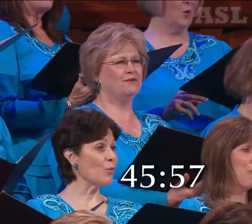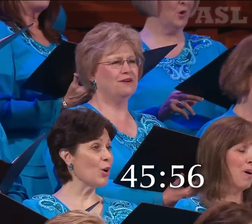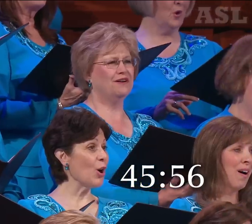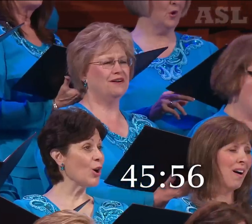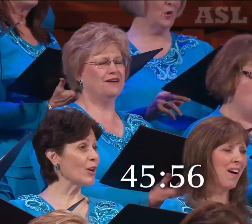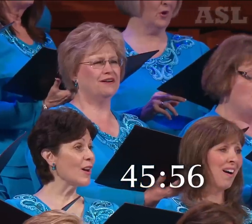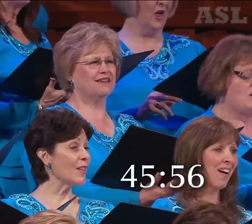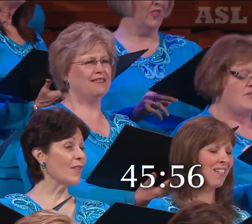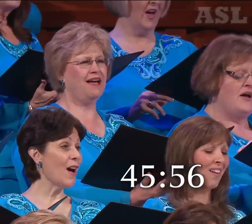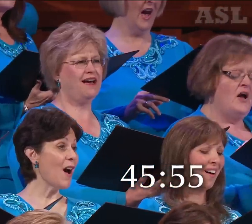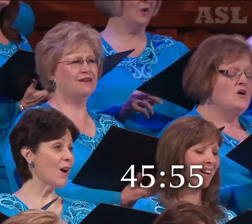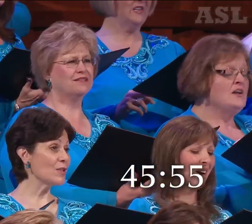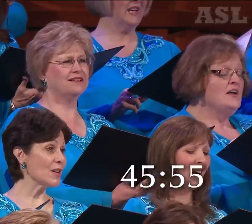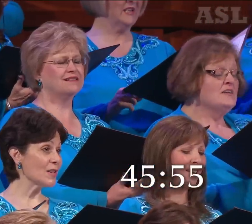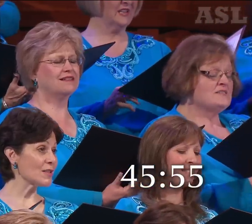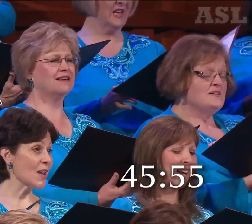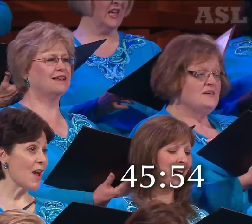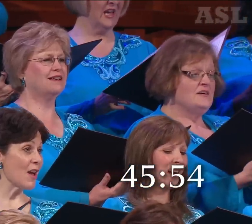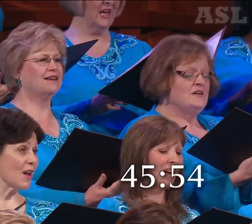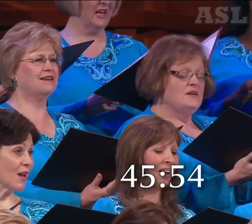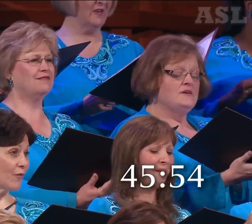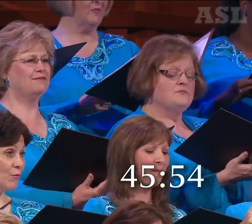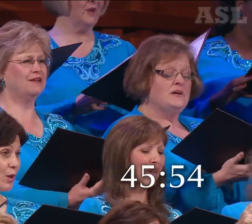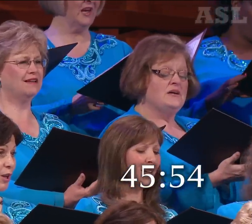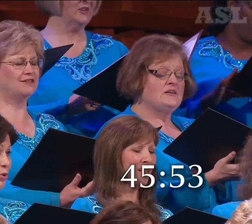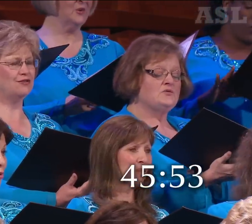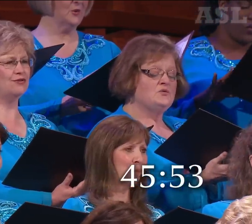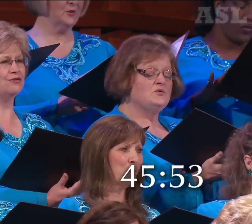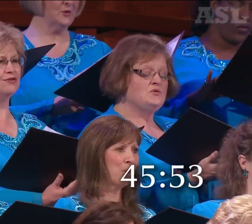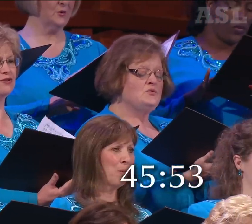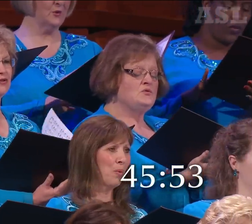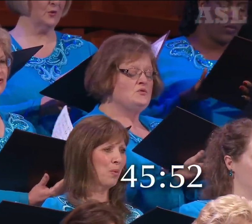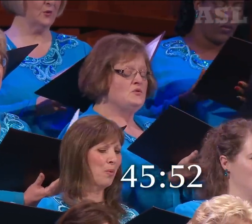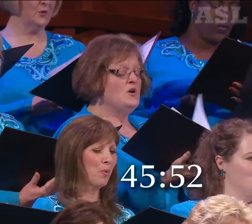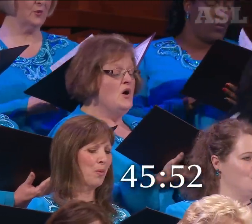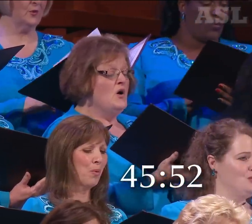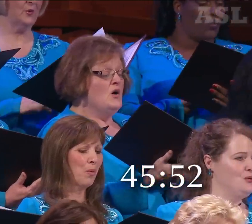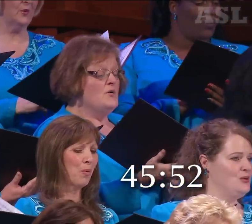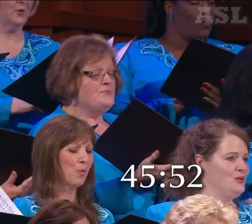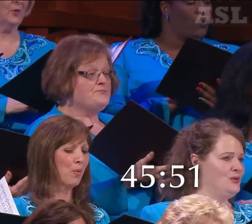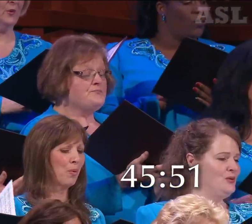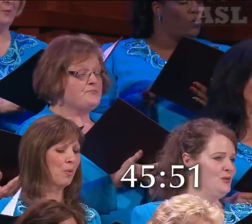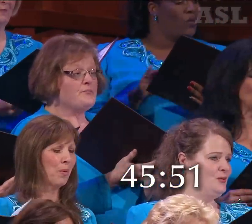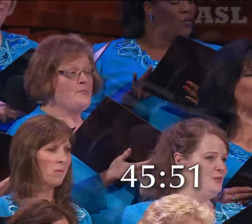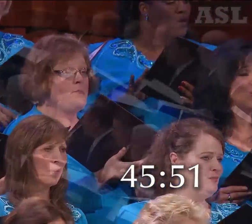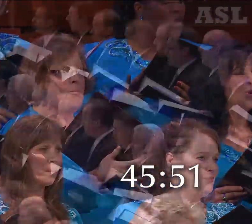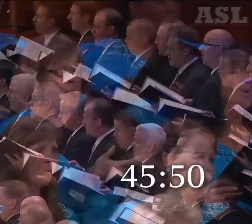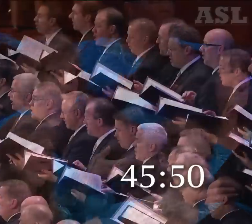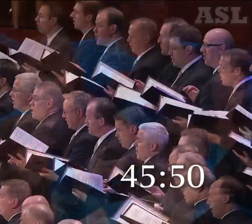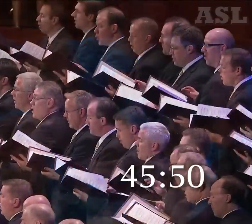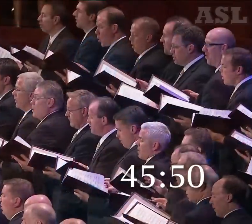THIS IS THE ENGLISH CLOSED CAPTION CHANNEL OF THE CHURCH OF JESUS CHRIST OF LATTER-DAY SAINTS.